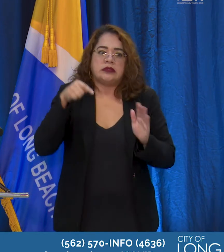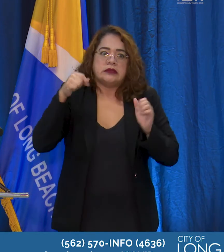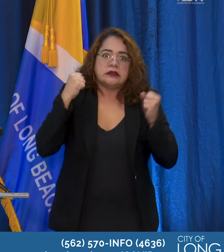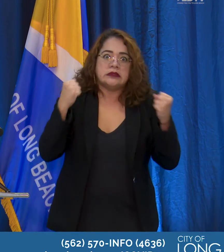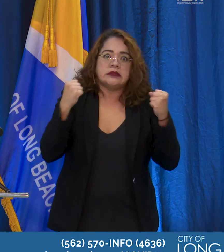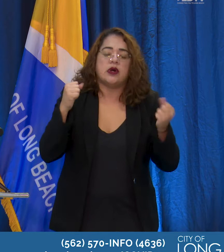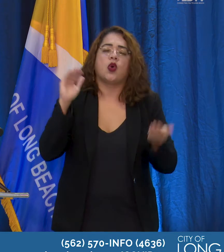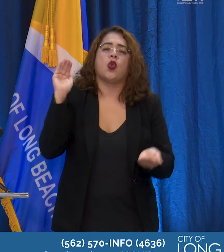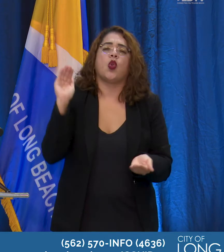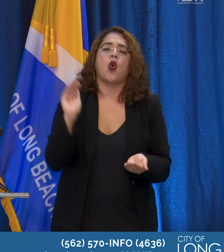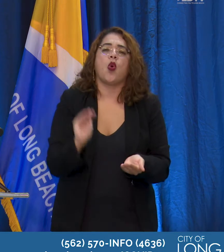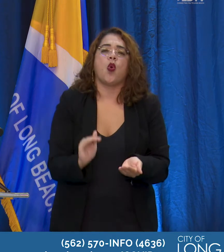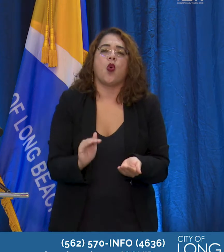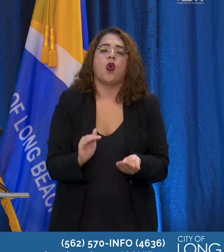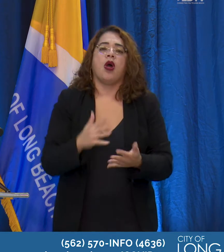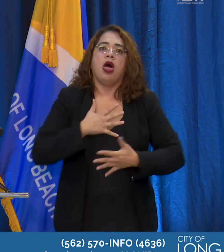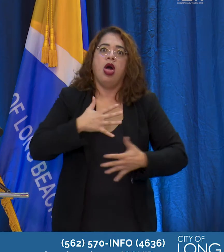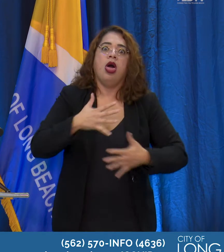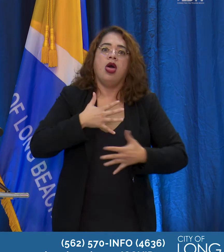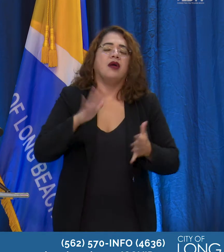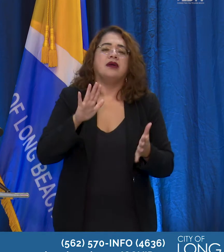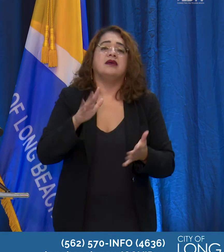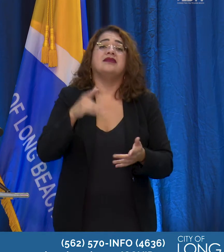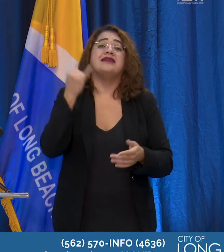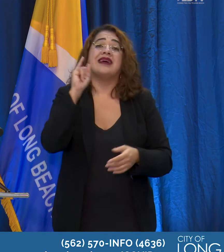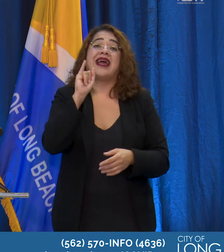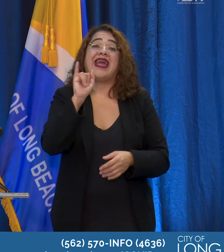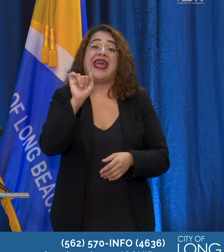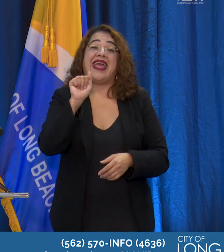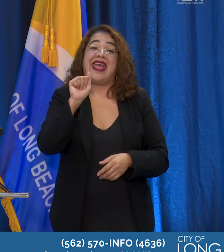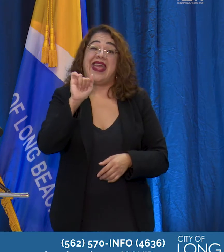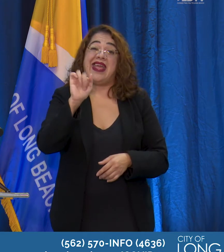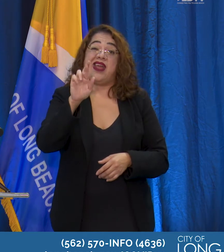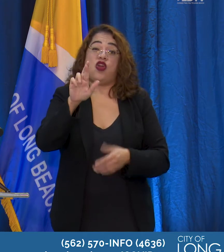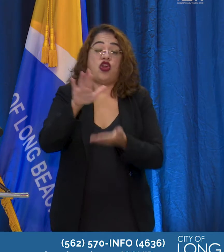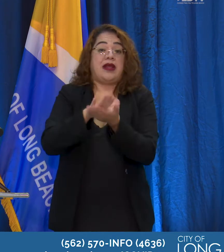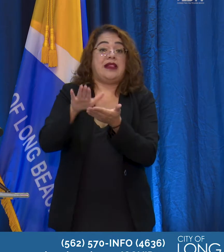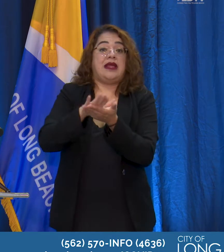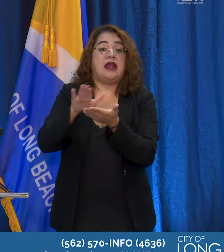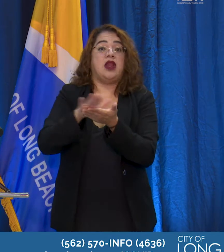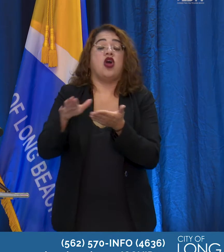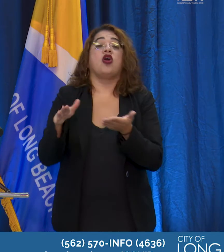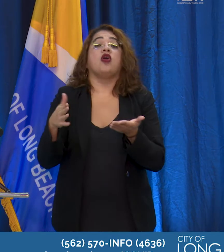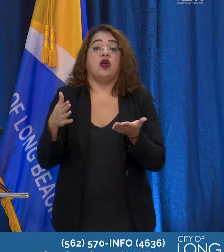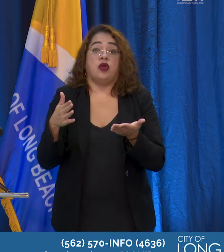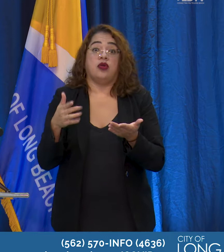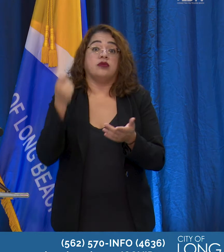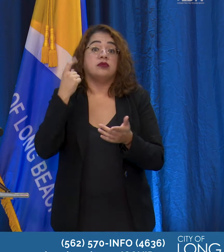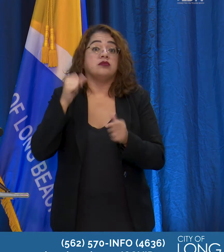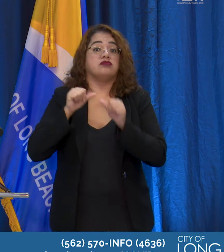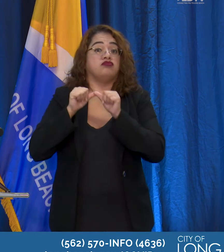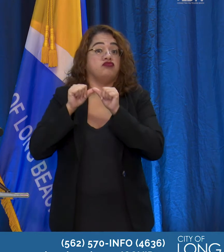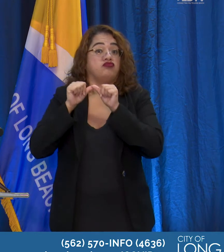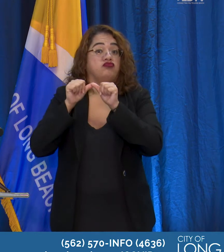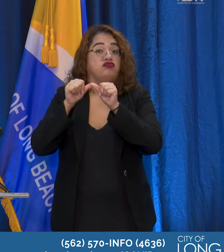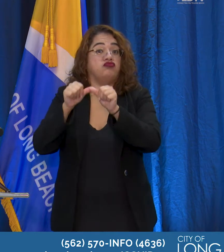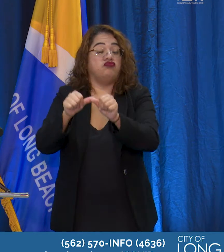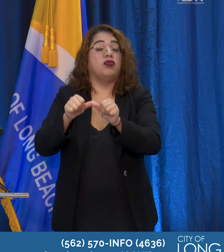If you have one, run a portable air cond, air cleaner. Portable air cleaners work best when run continuously with doors and windows